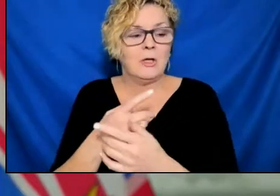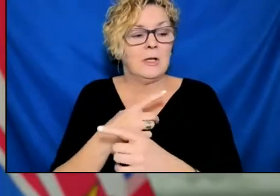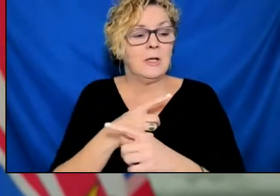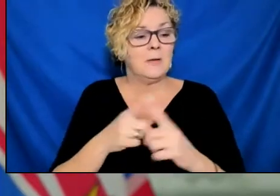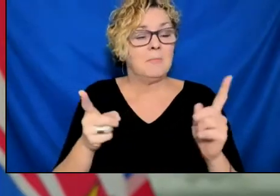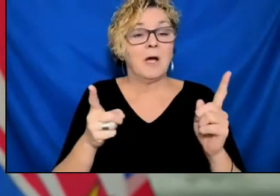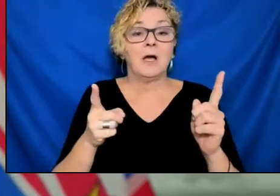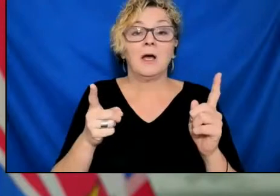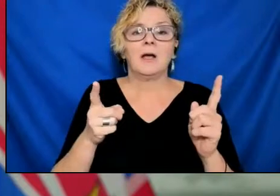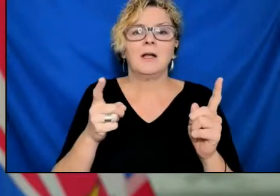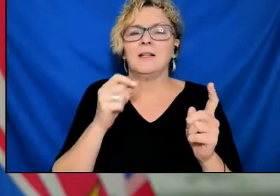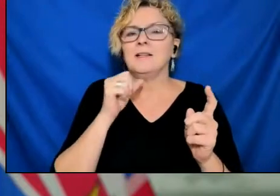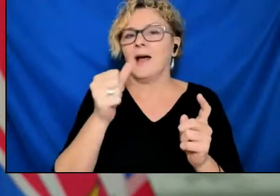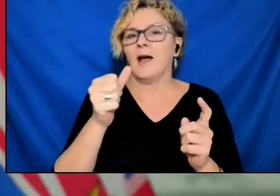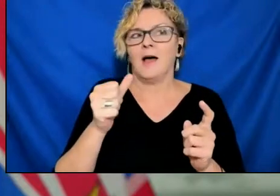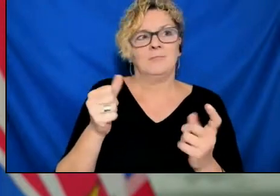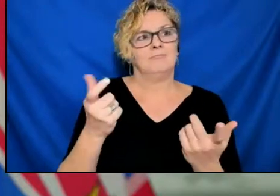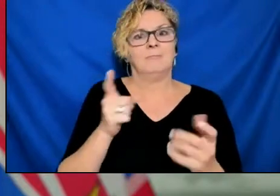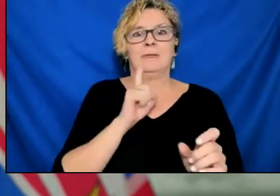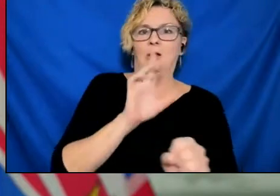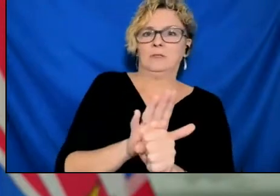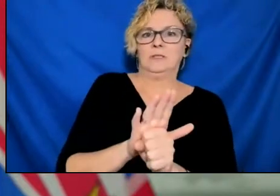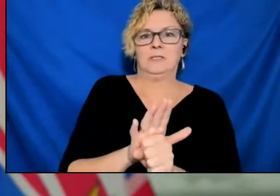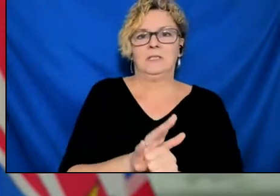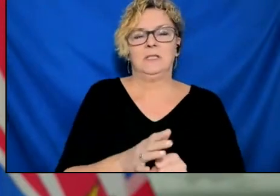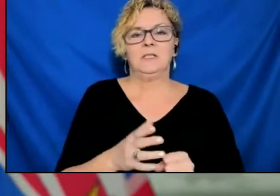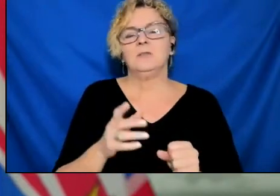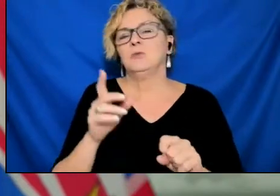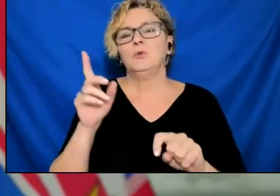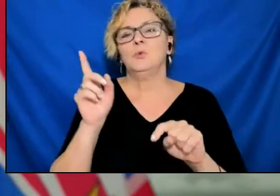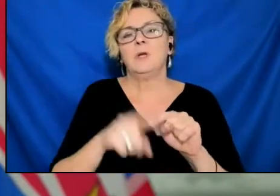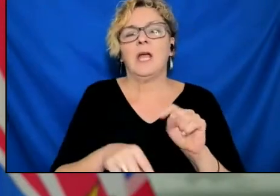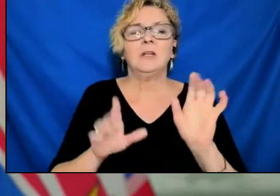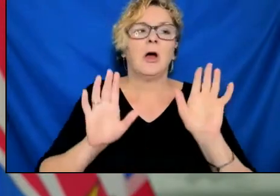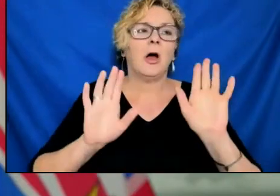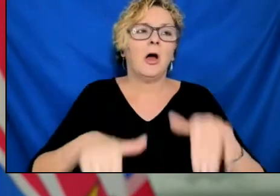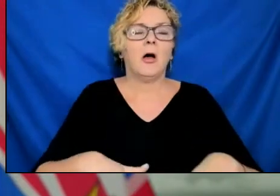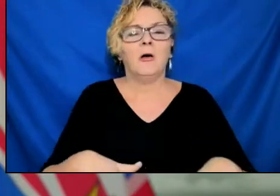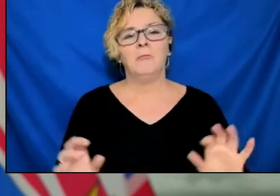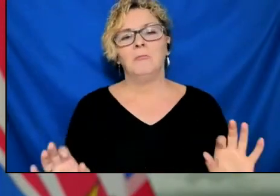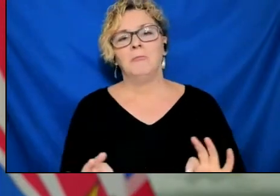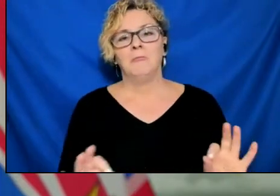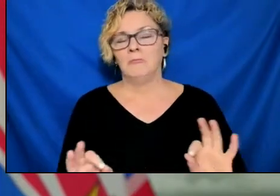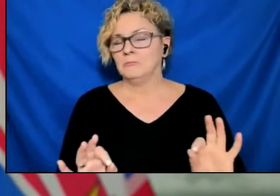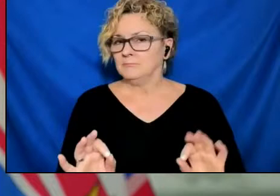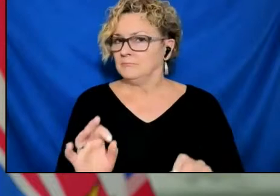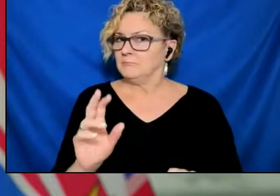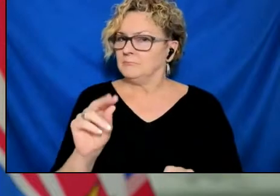where we can say that for sure, and we need to continue to